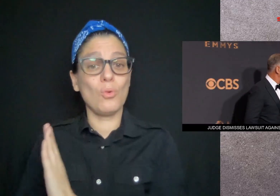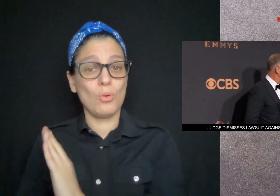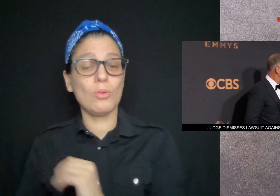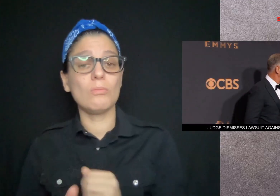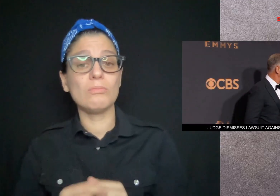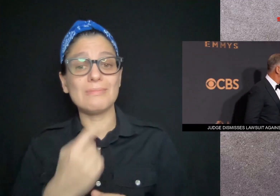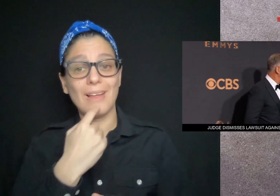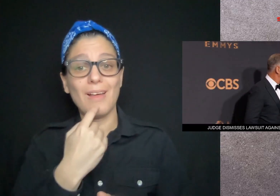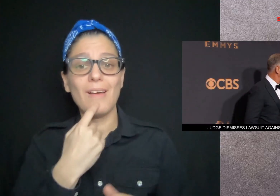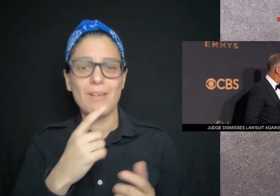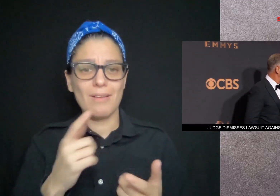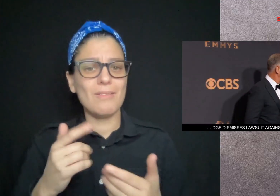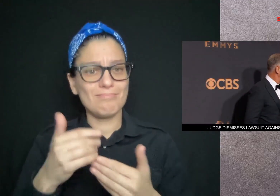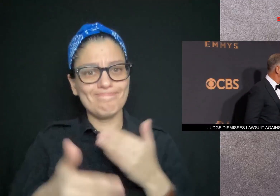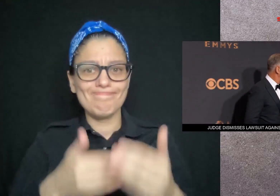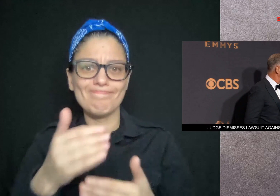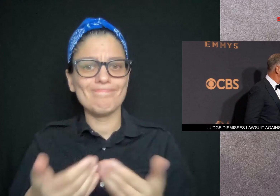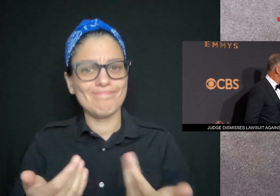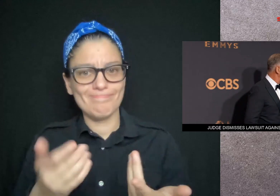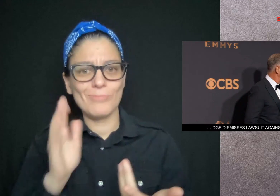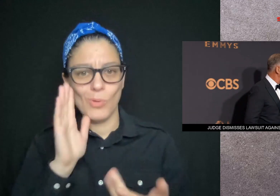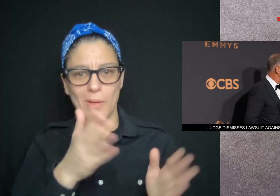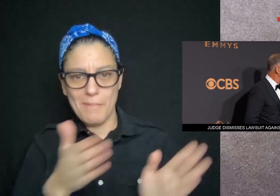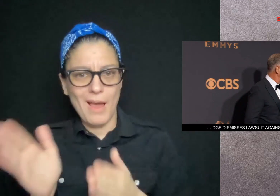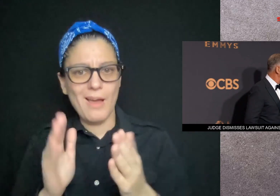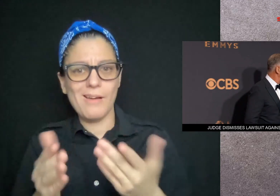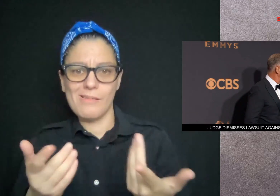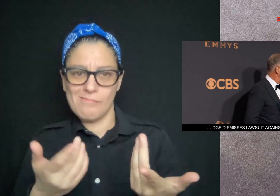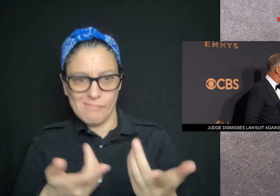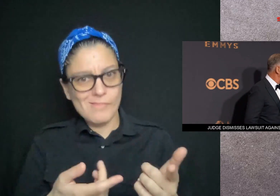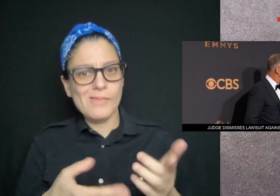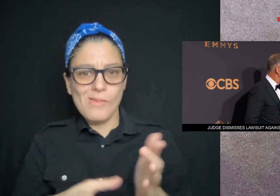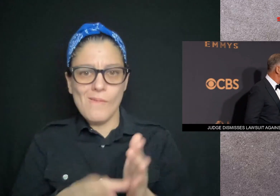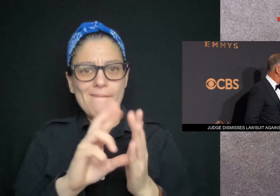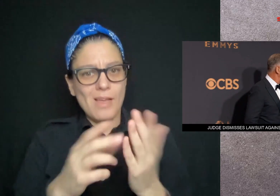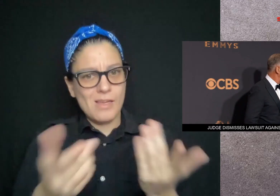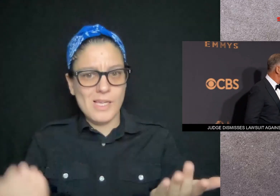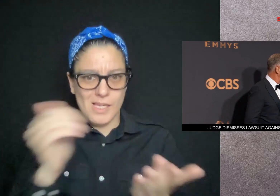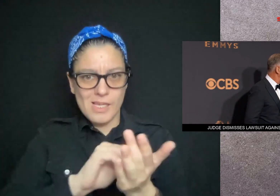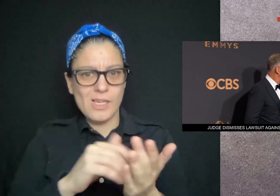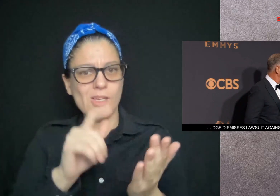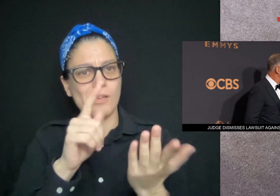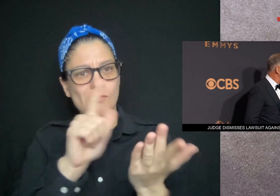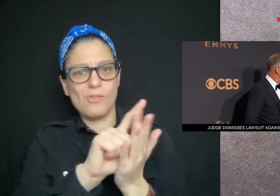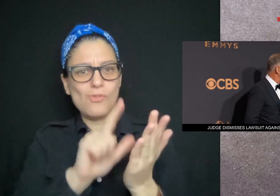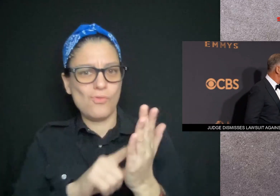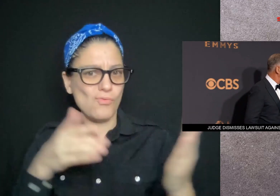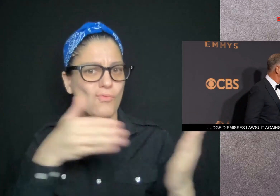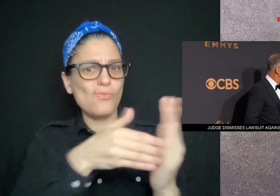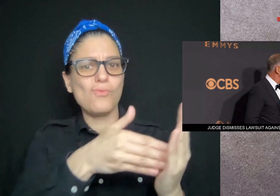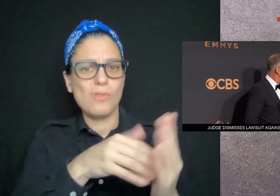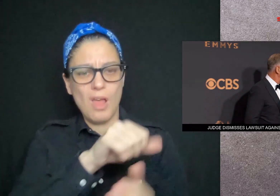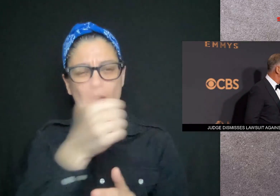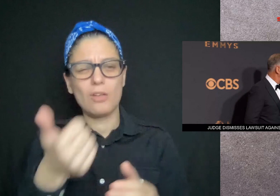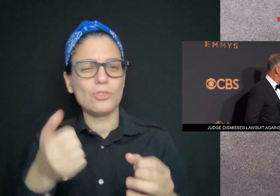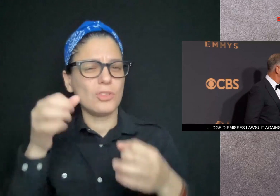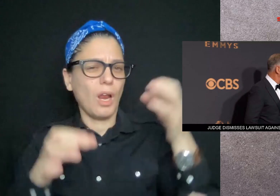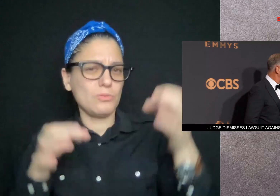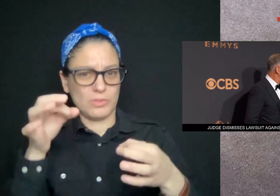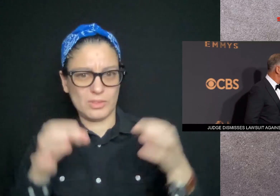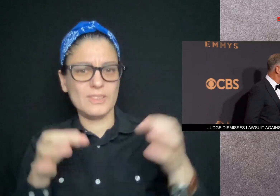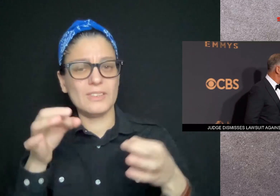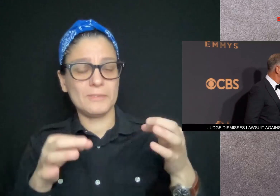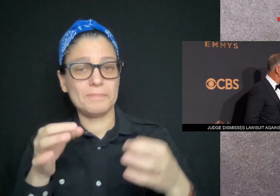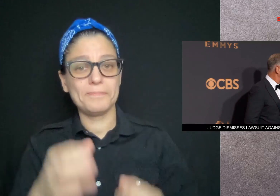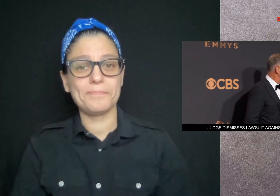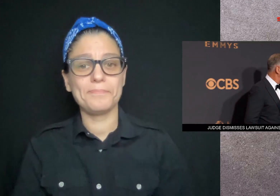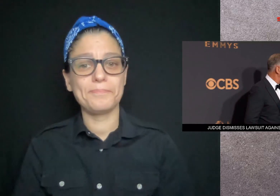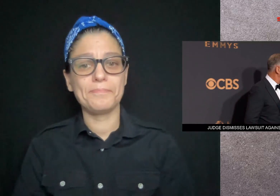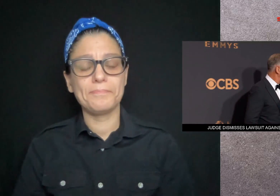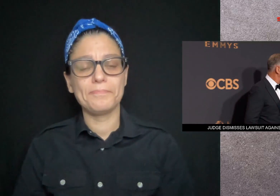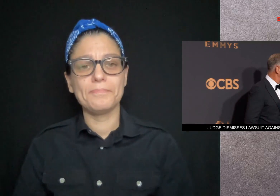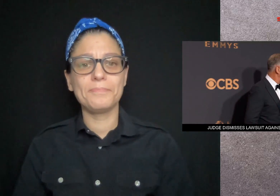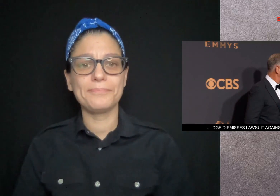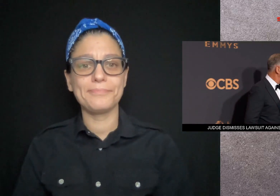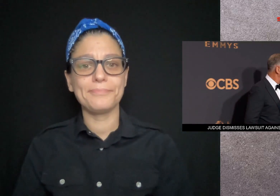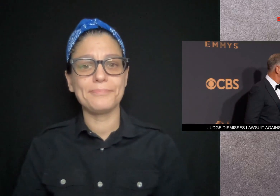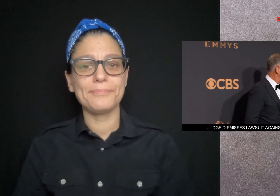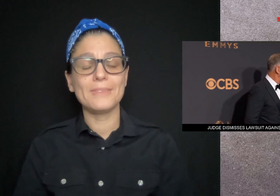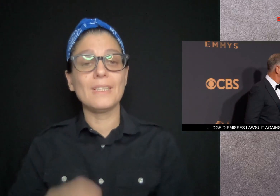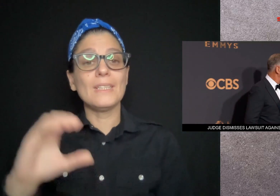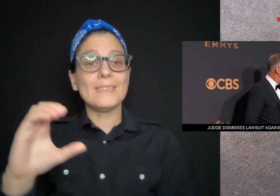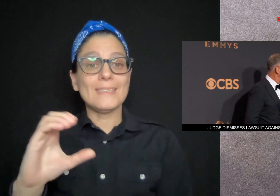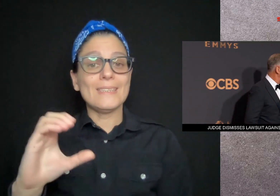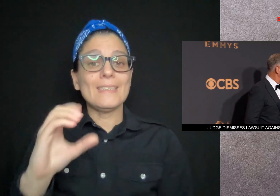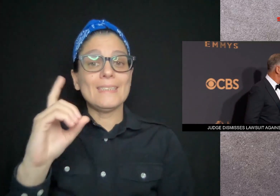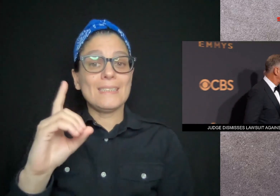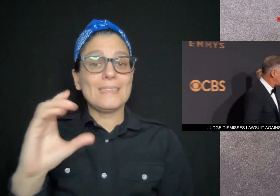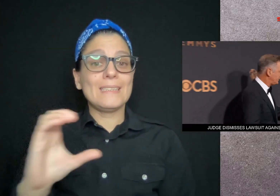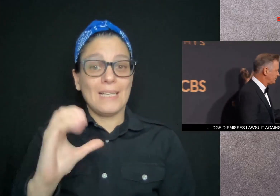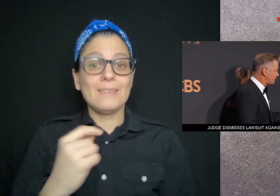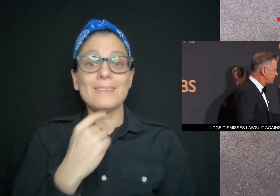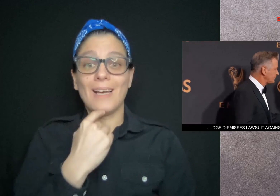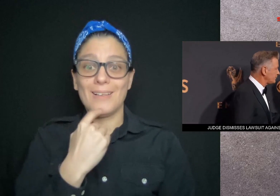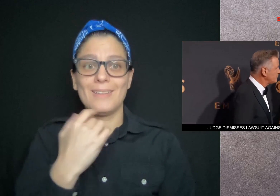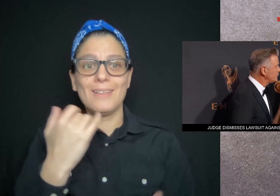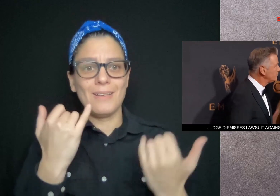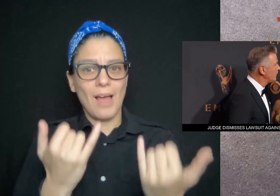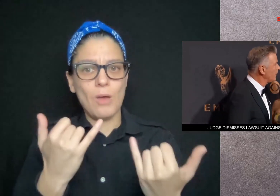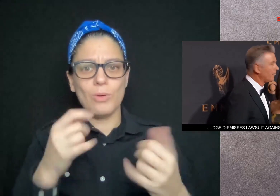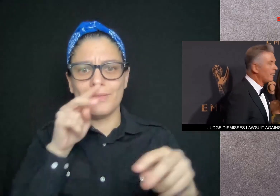a family attorney said they plan to refile the lawsuit in another jurisdiction